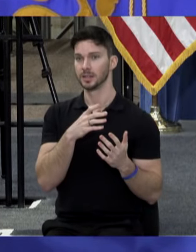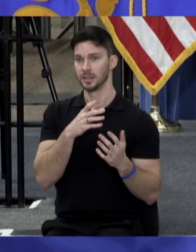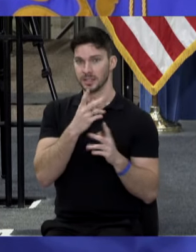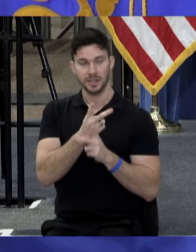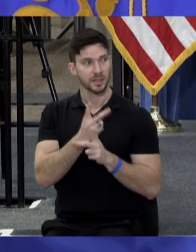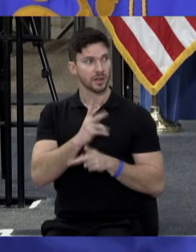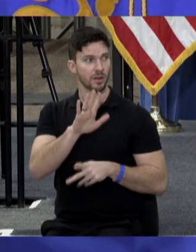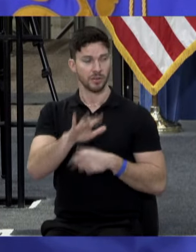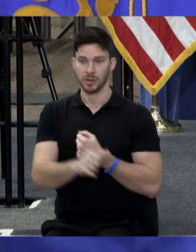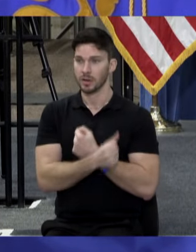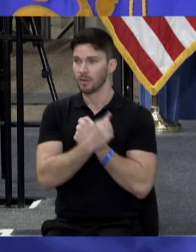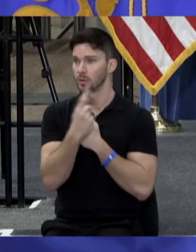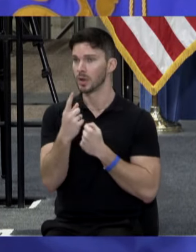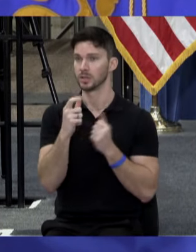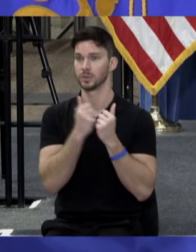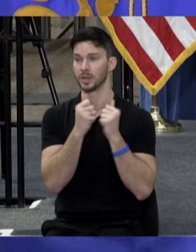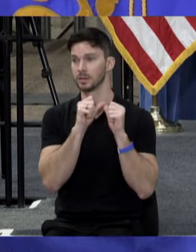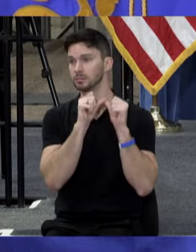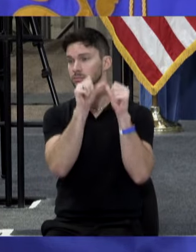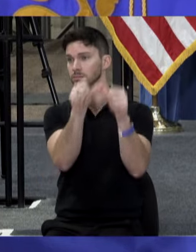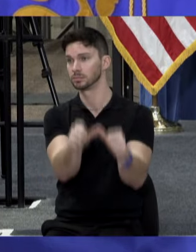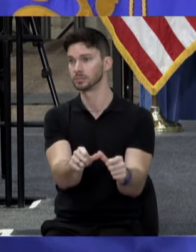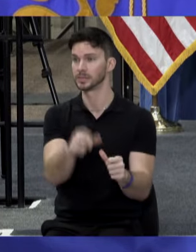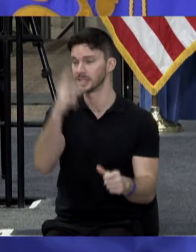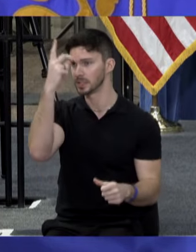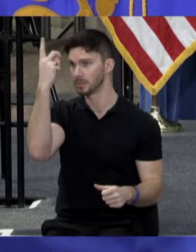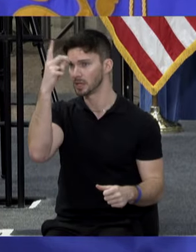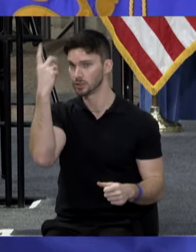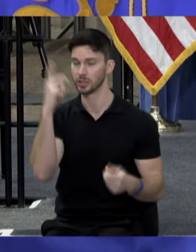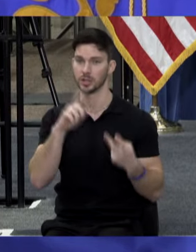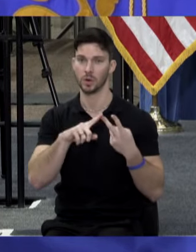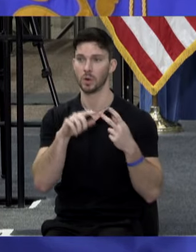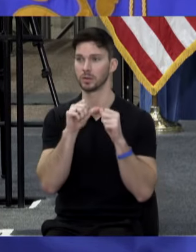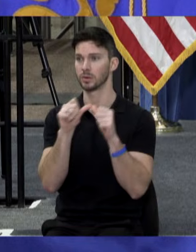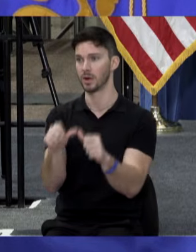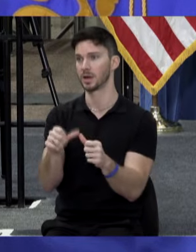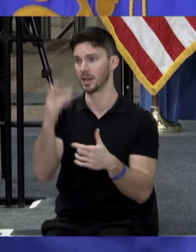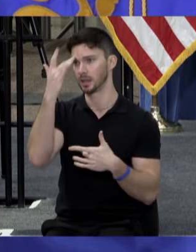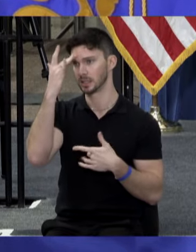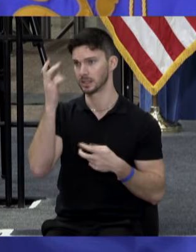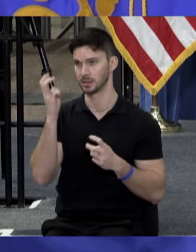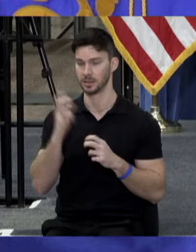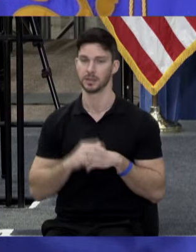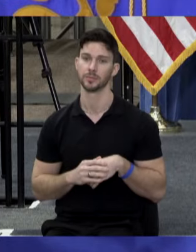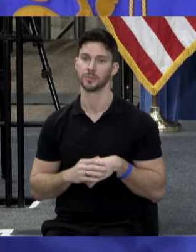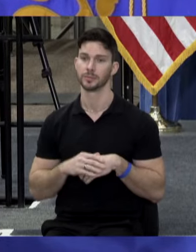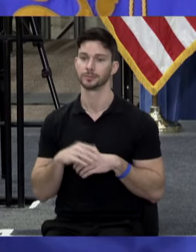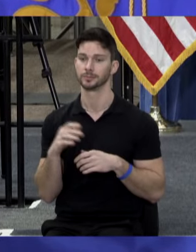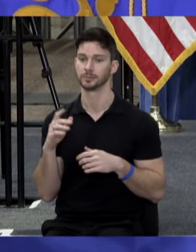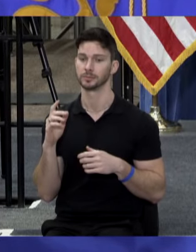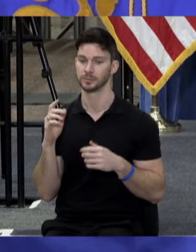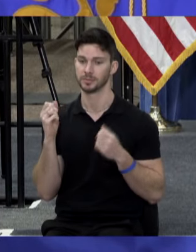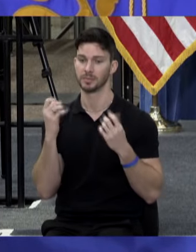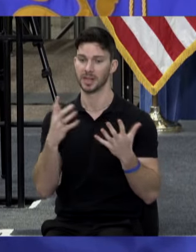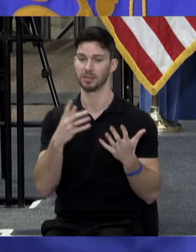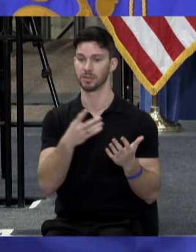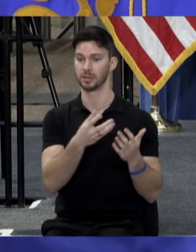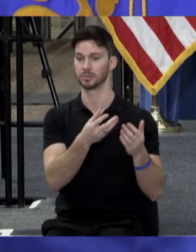with lifelong disabilities, dementia, or chronic illness. Too many lose their income, their job,